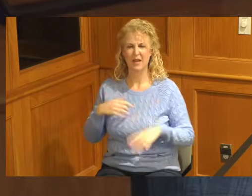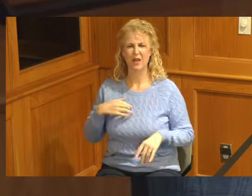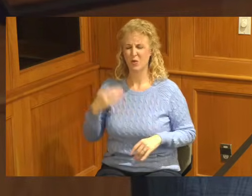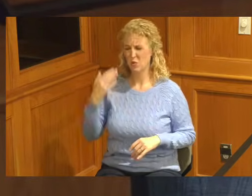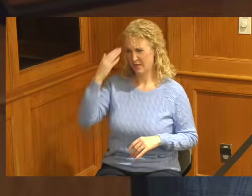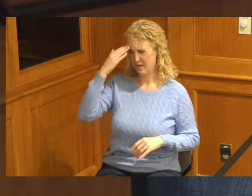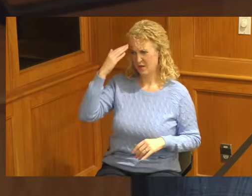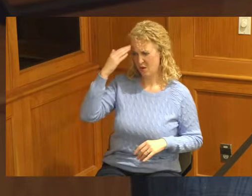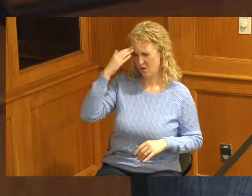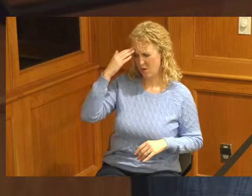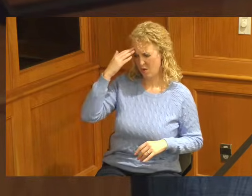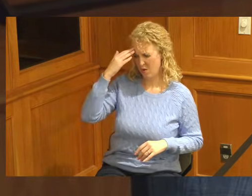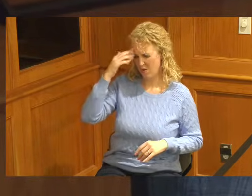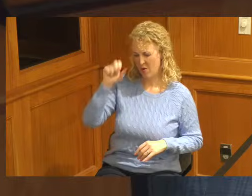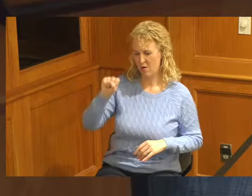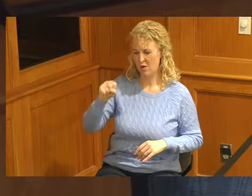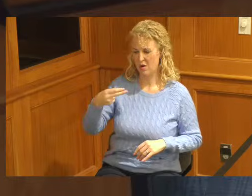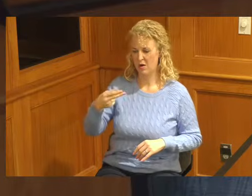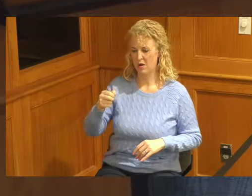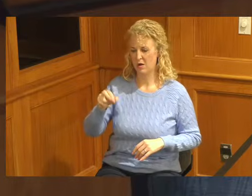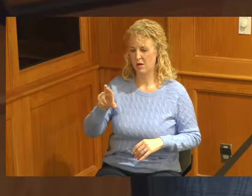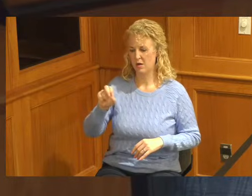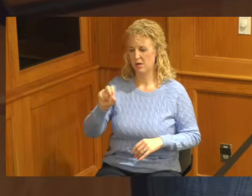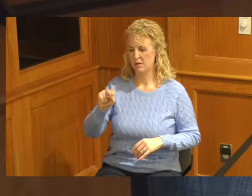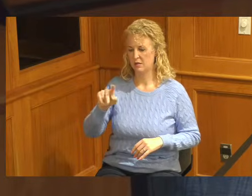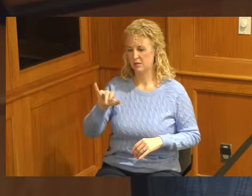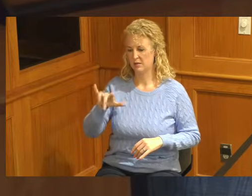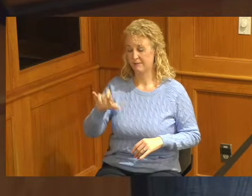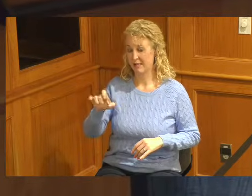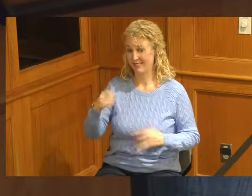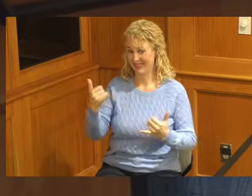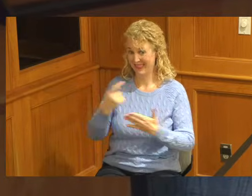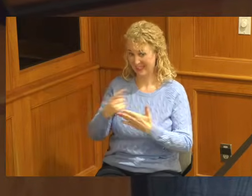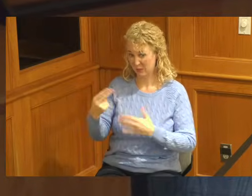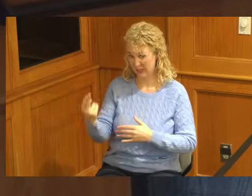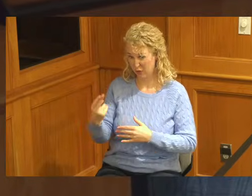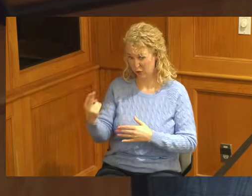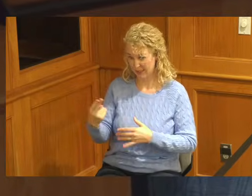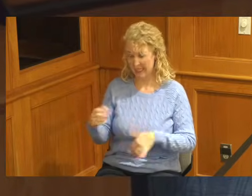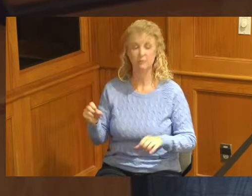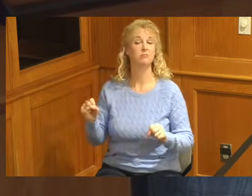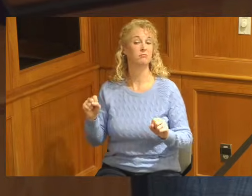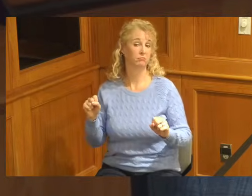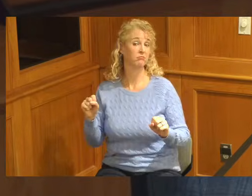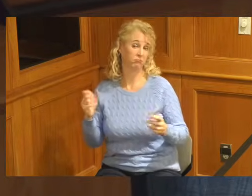when is the Sharonville project on our agenda? It's on Thursday. Okay. So, I would may are